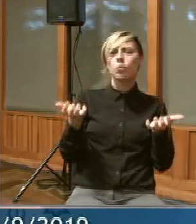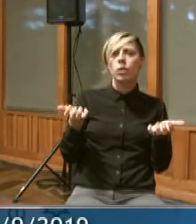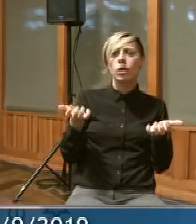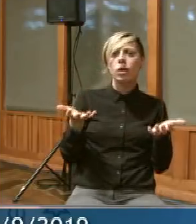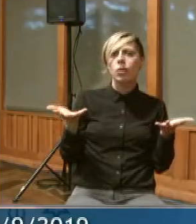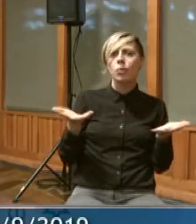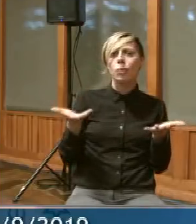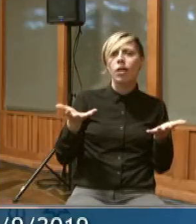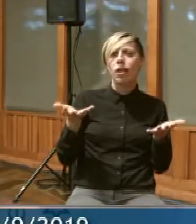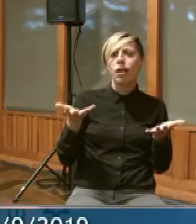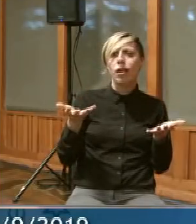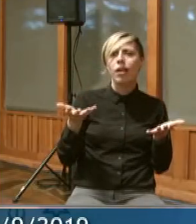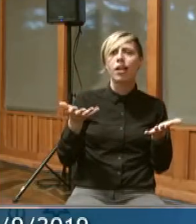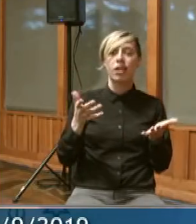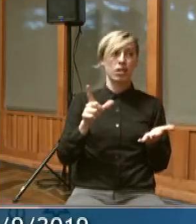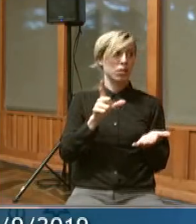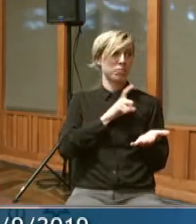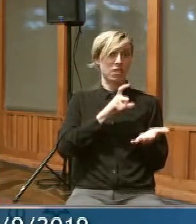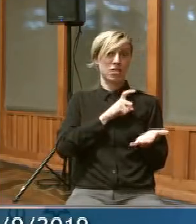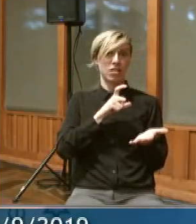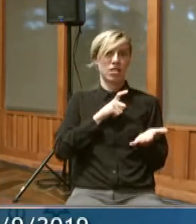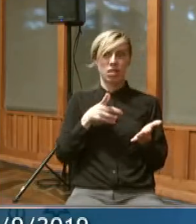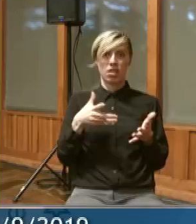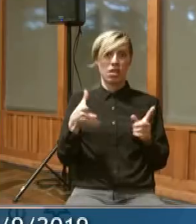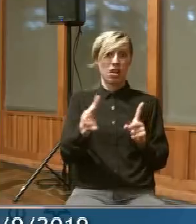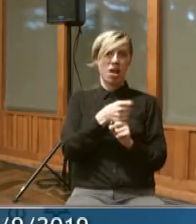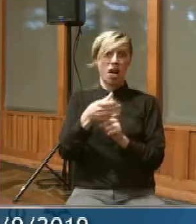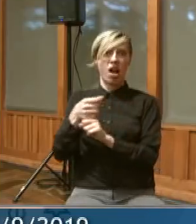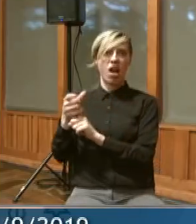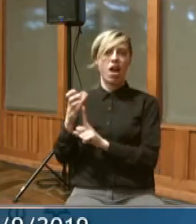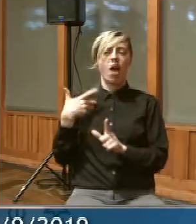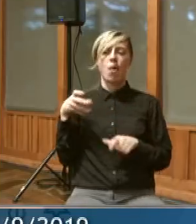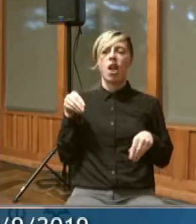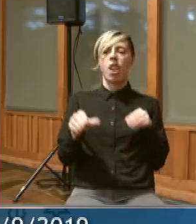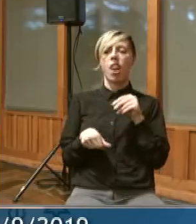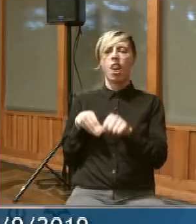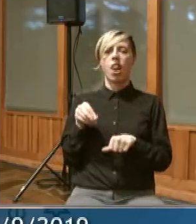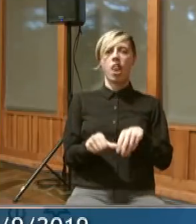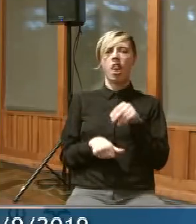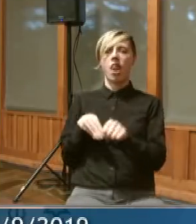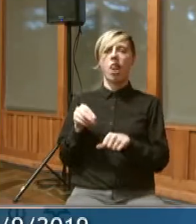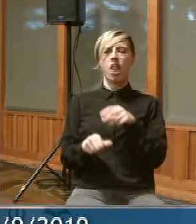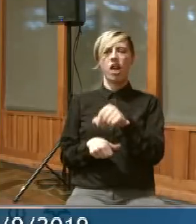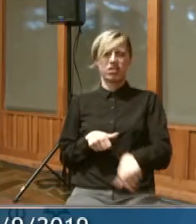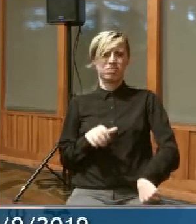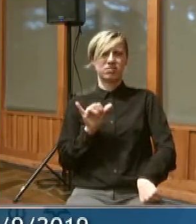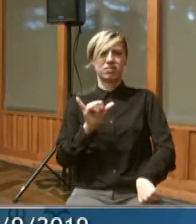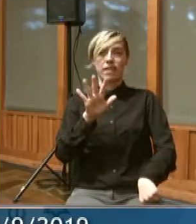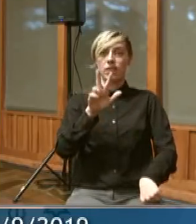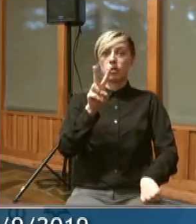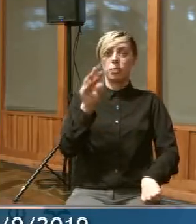OKAY? THE MONEY THAT YOU WANT -- YOU WANT TO TAKE THAT TRACK RECORD AND YOU WANT TO GIVE THEM MORE